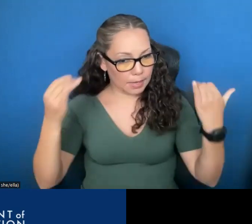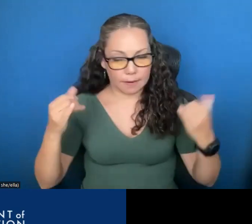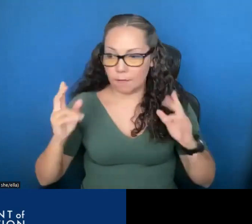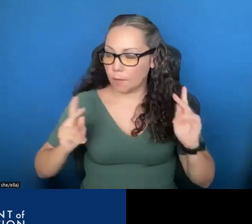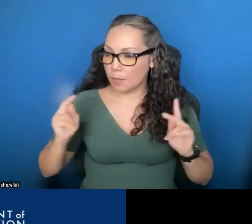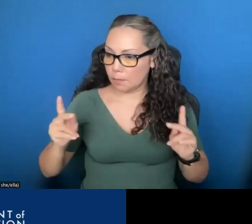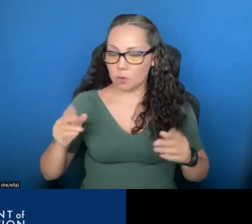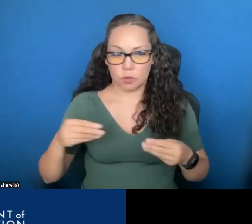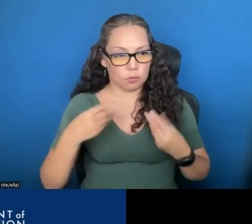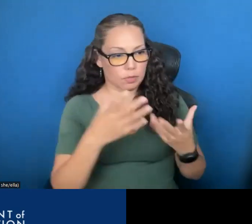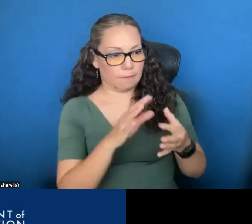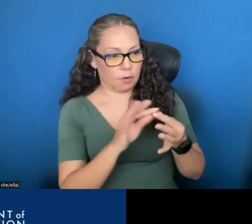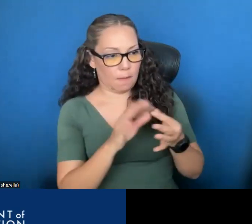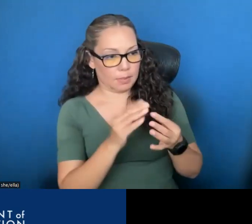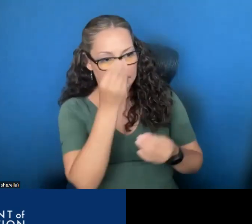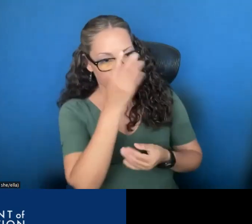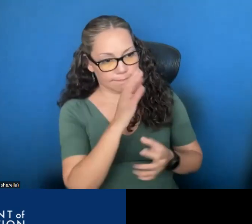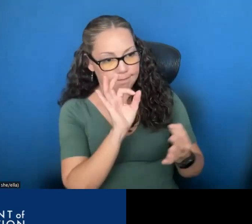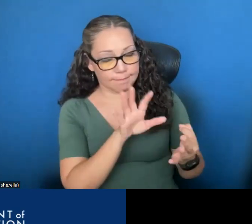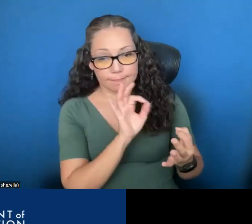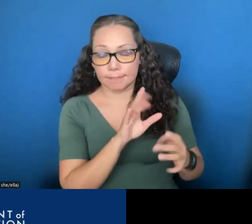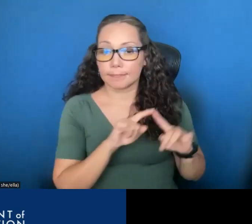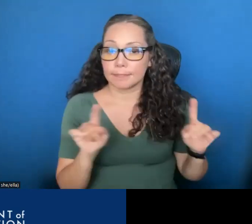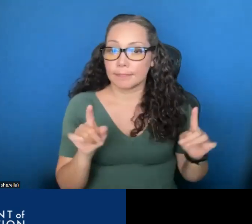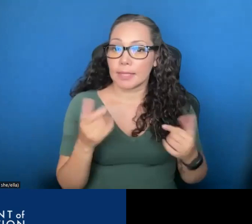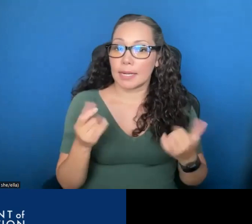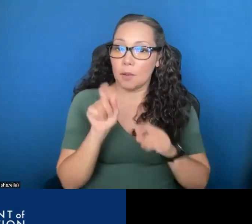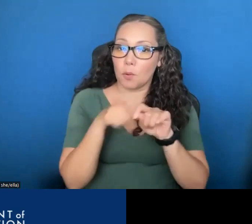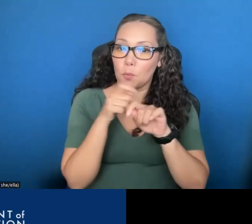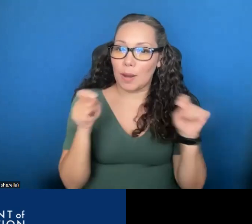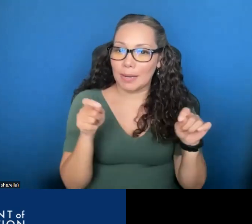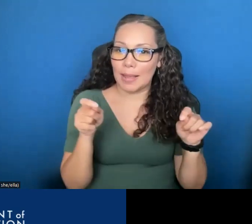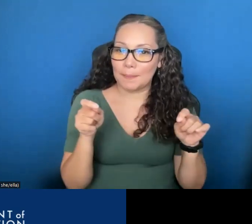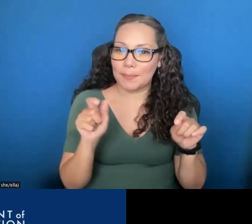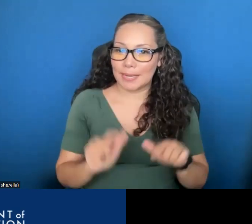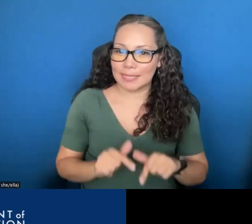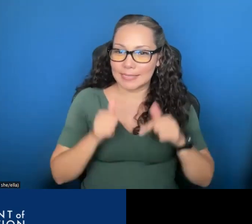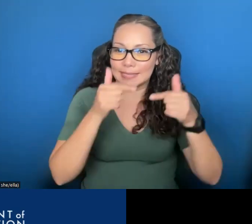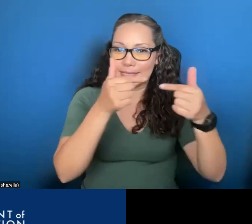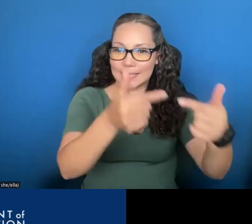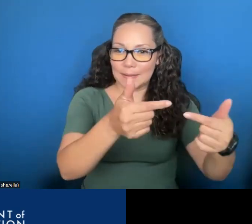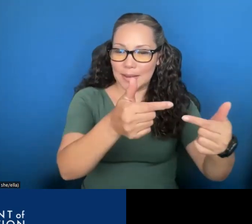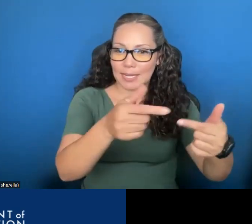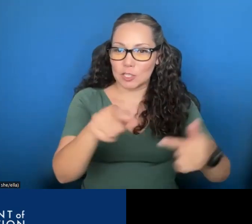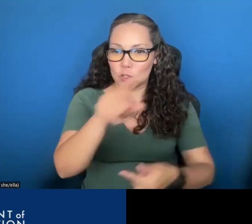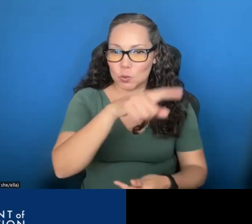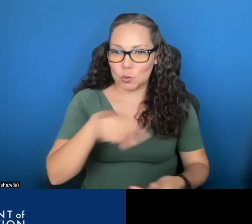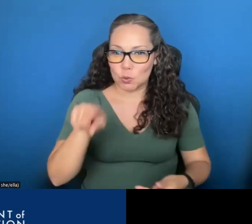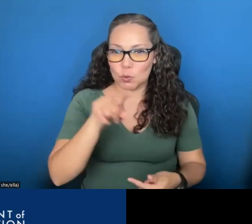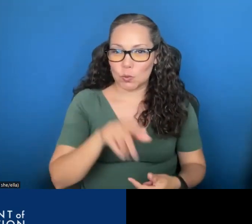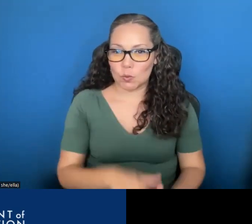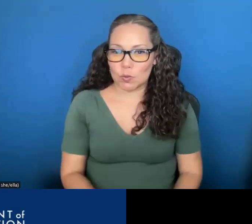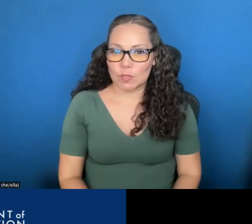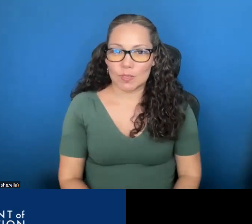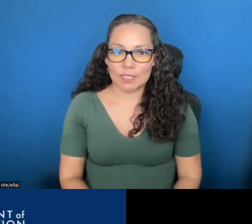comments on it so with that I will wrap it up and send it back to to you the our fearless co-chairs